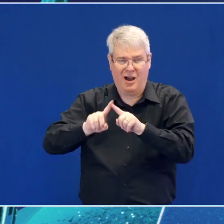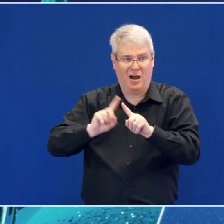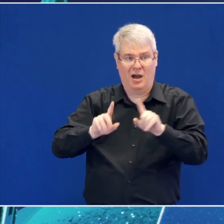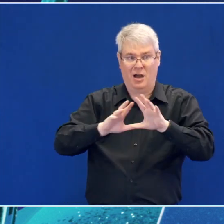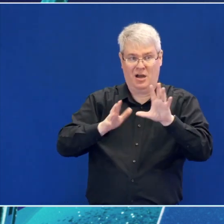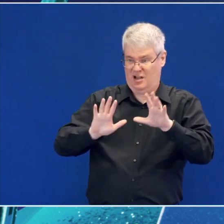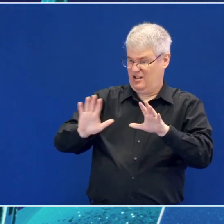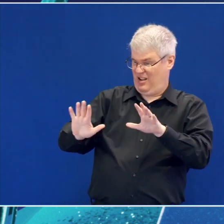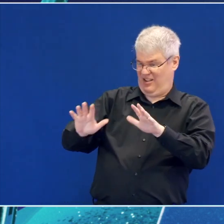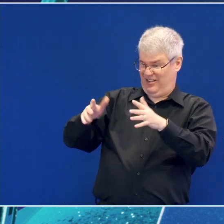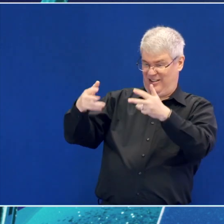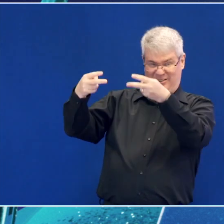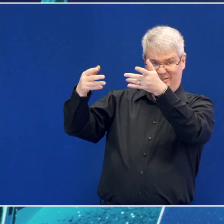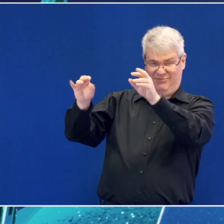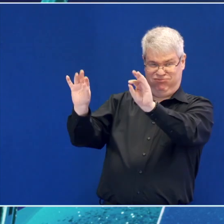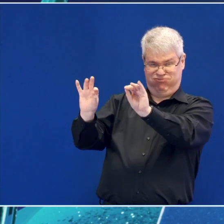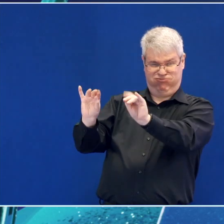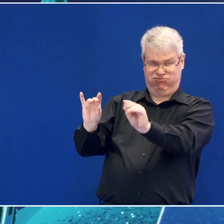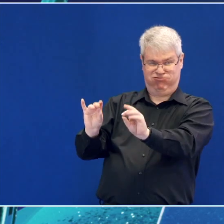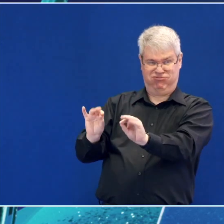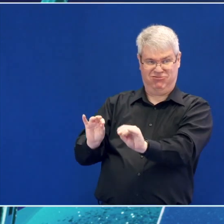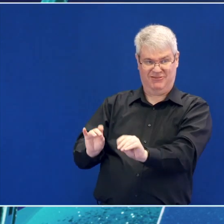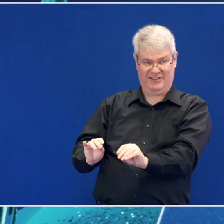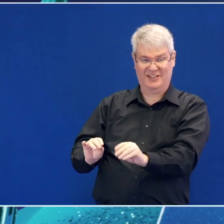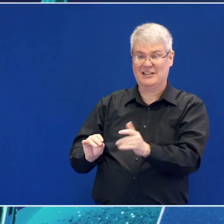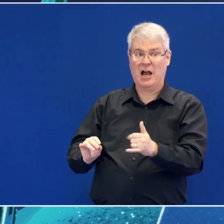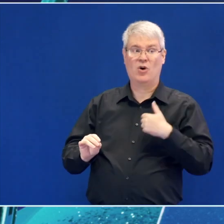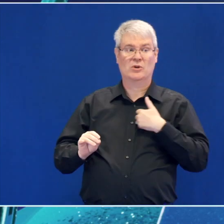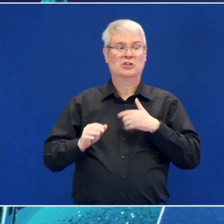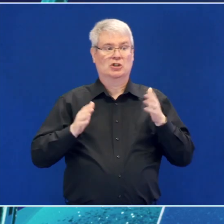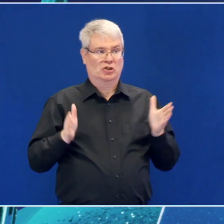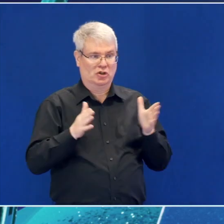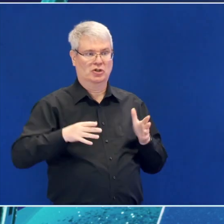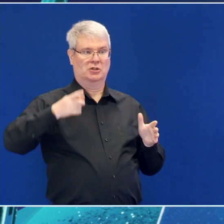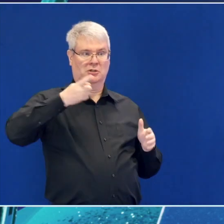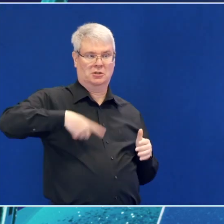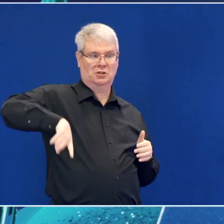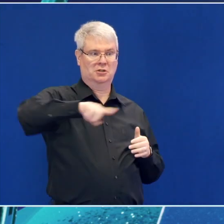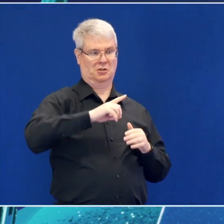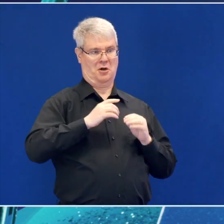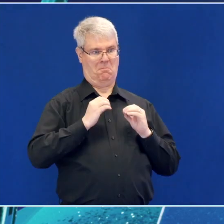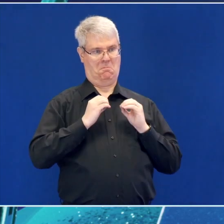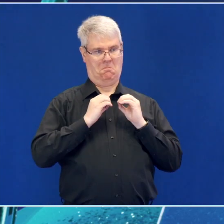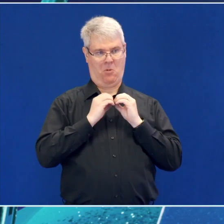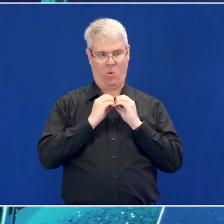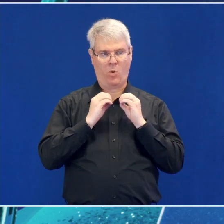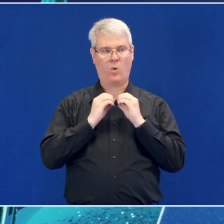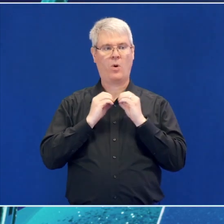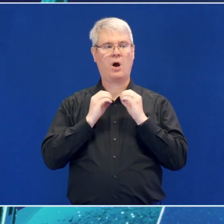So the more you cover, the more you can fix automatically and ensure that what comes